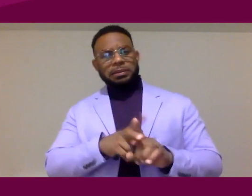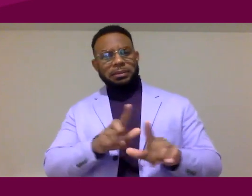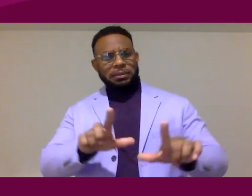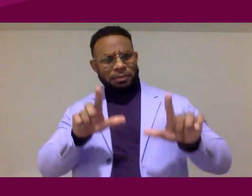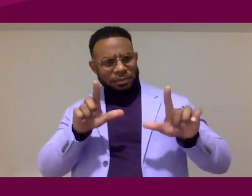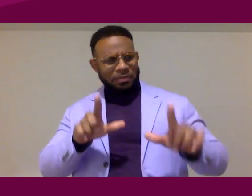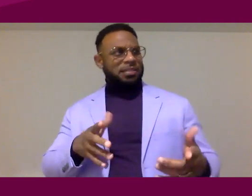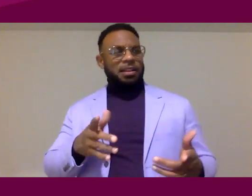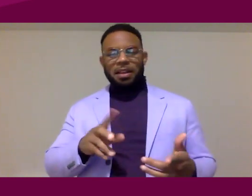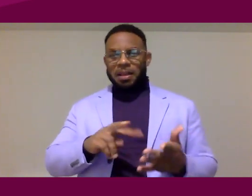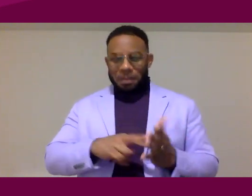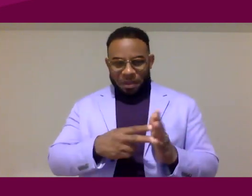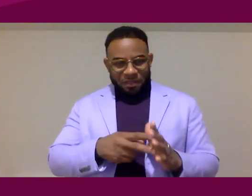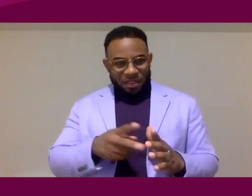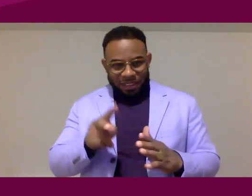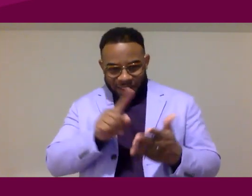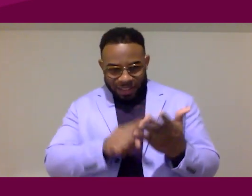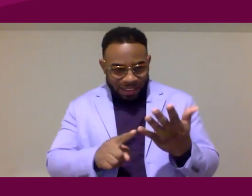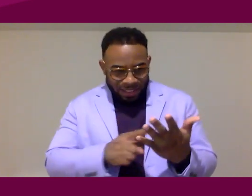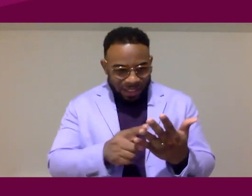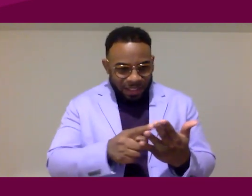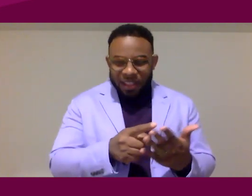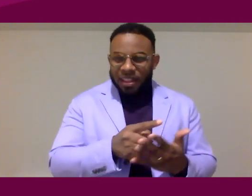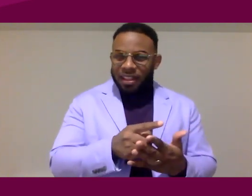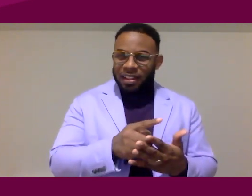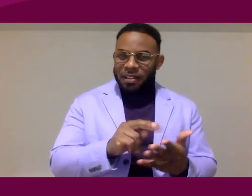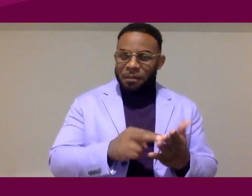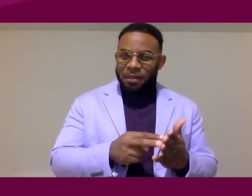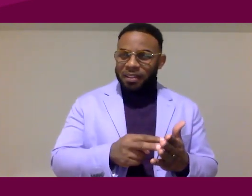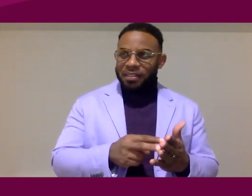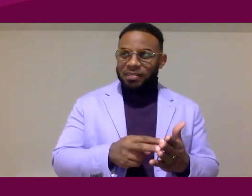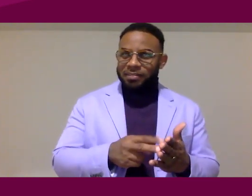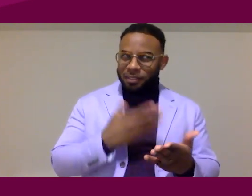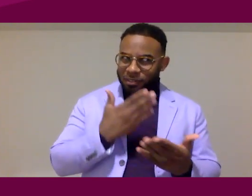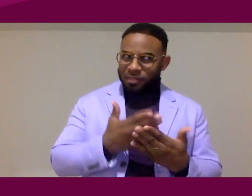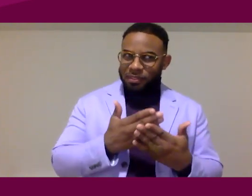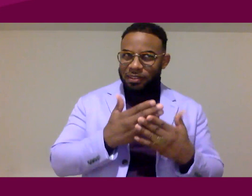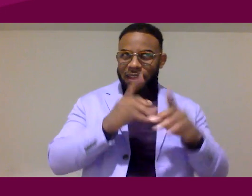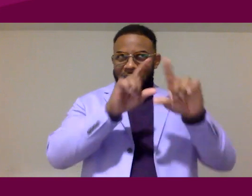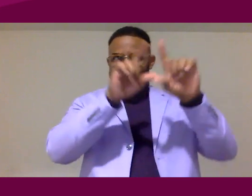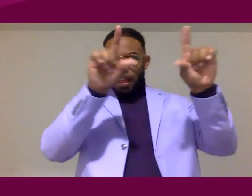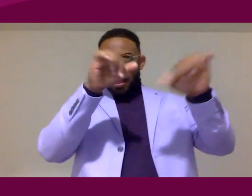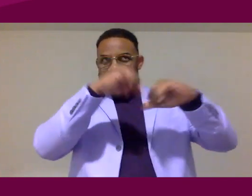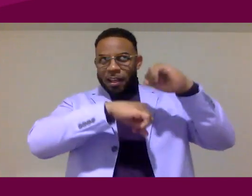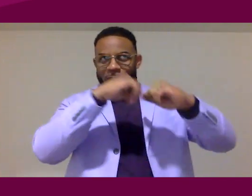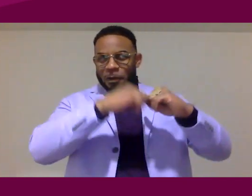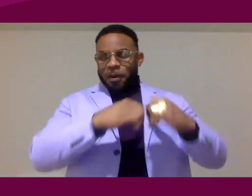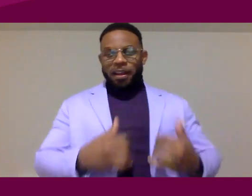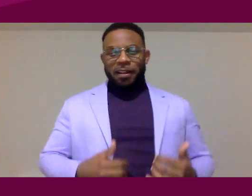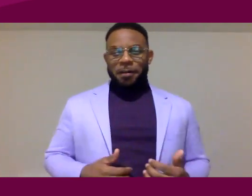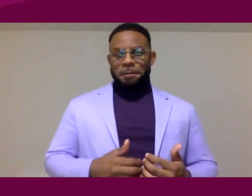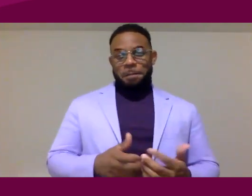Well, meaningful navigation is a good header structure.